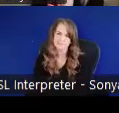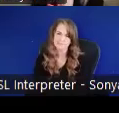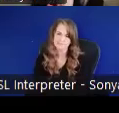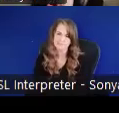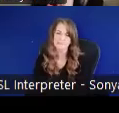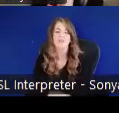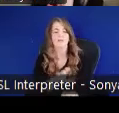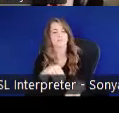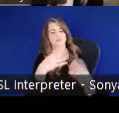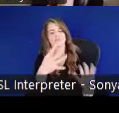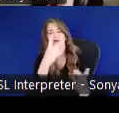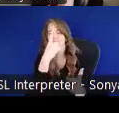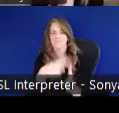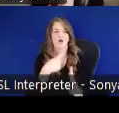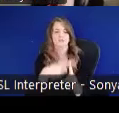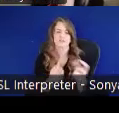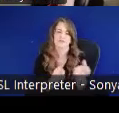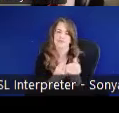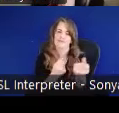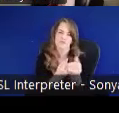reinforcement for compliance with behavior. Let's